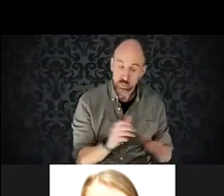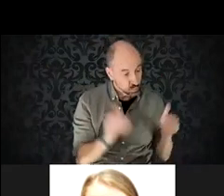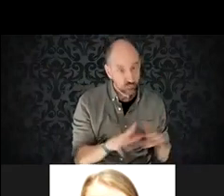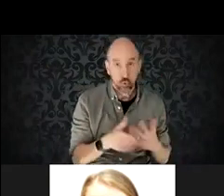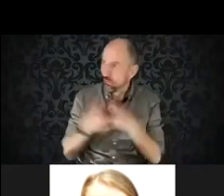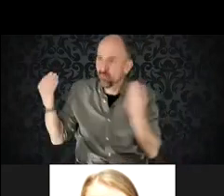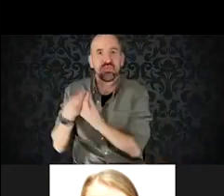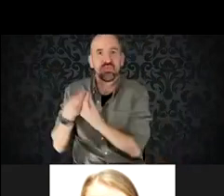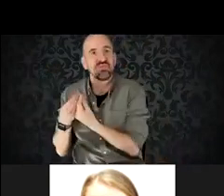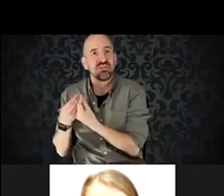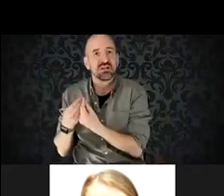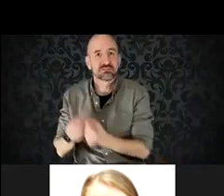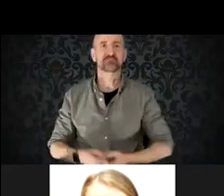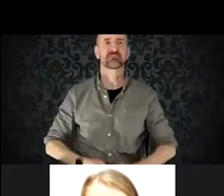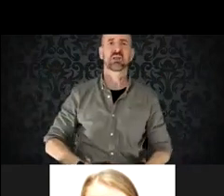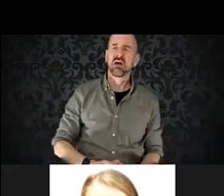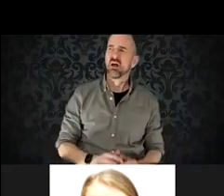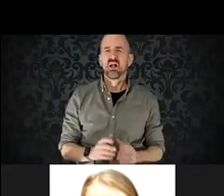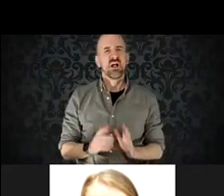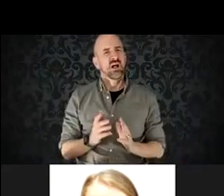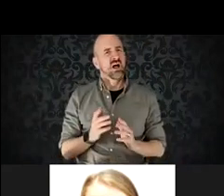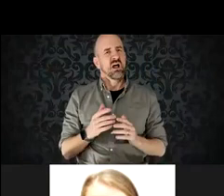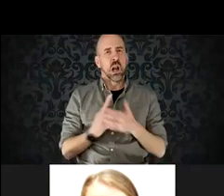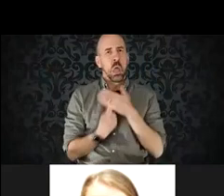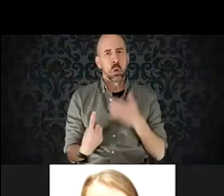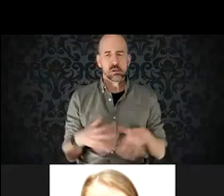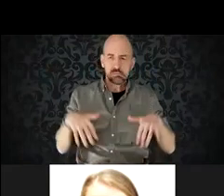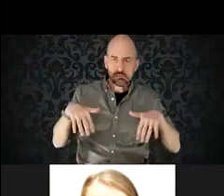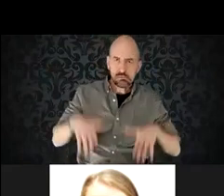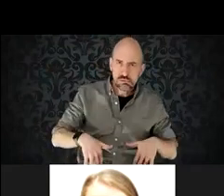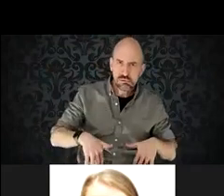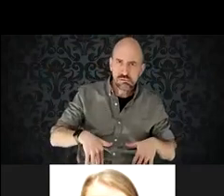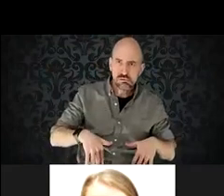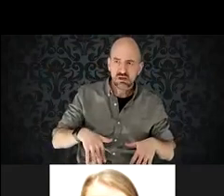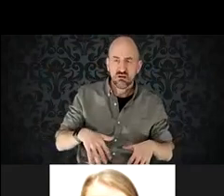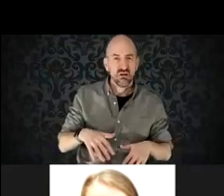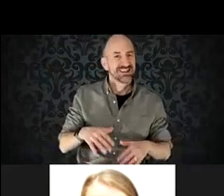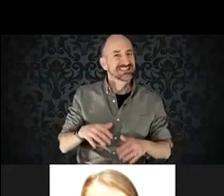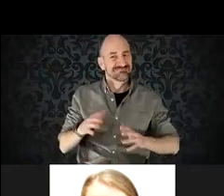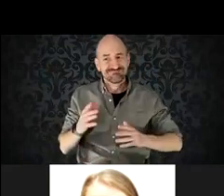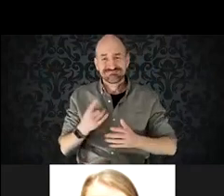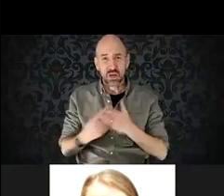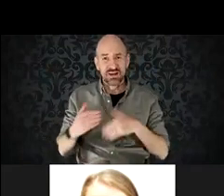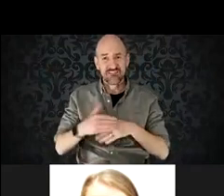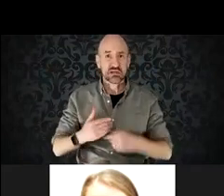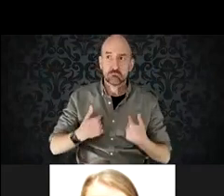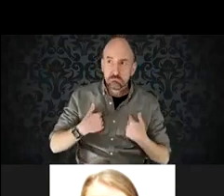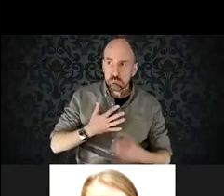of things to do. Or it can be a community, and that is what is so great about gardens. It can be the space of